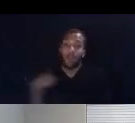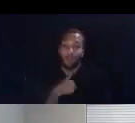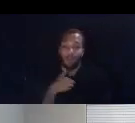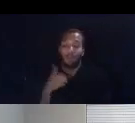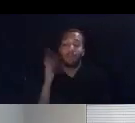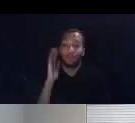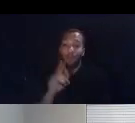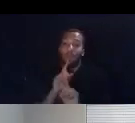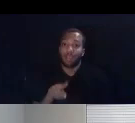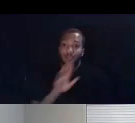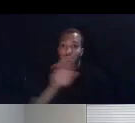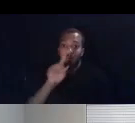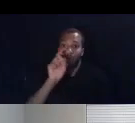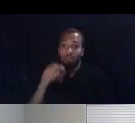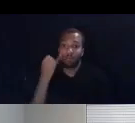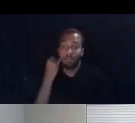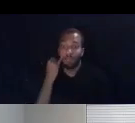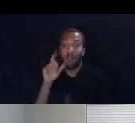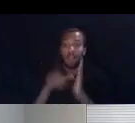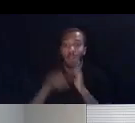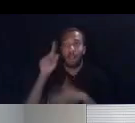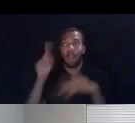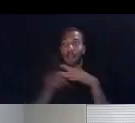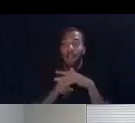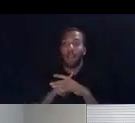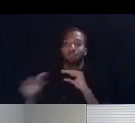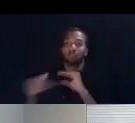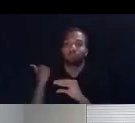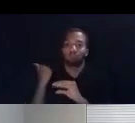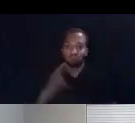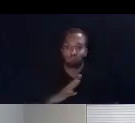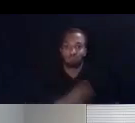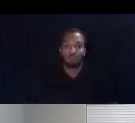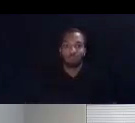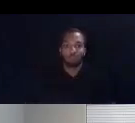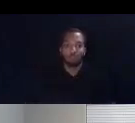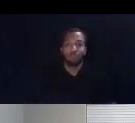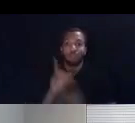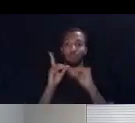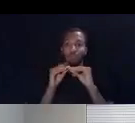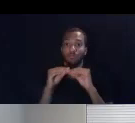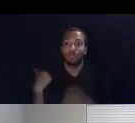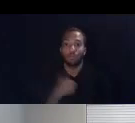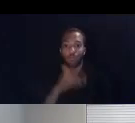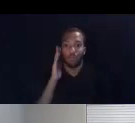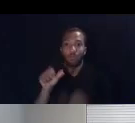please feel free to send it our way. And then other things to know is that we will continue this series.